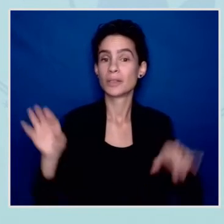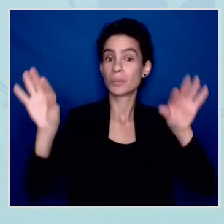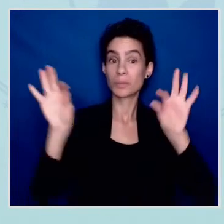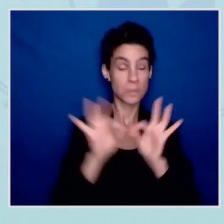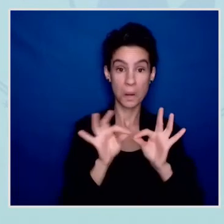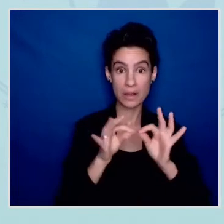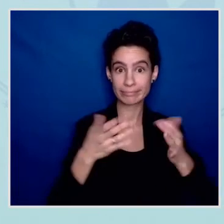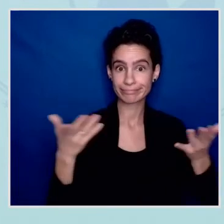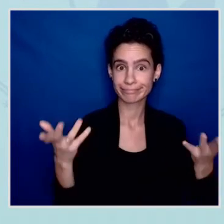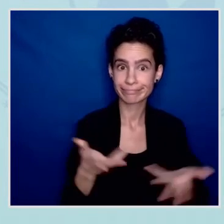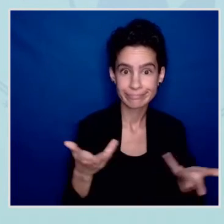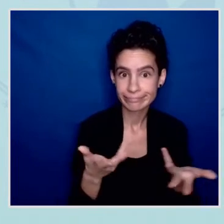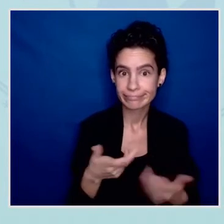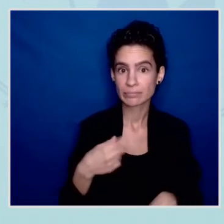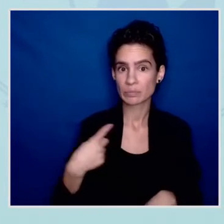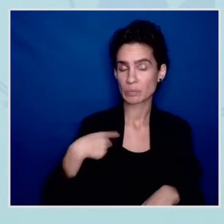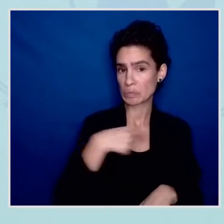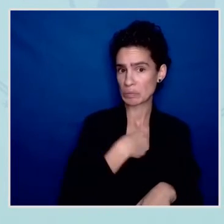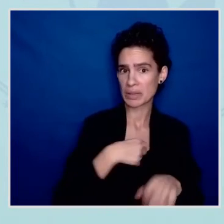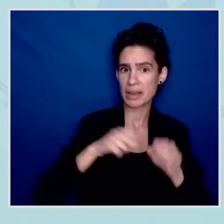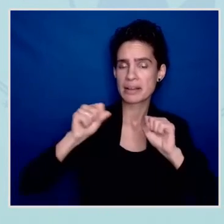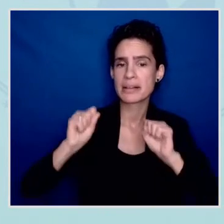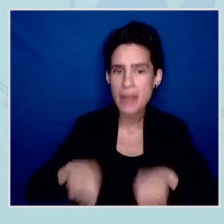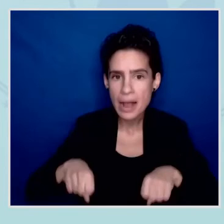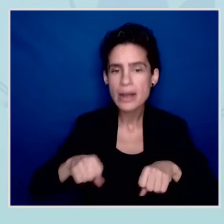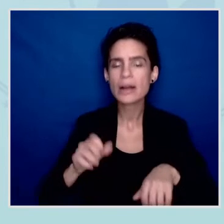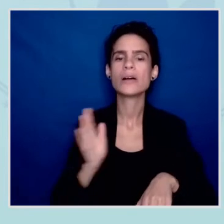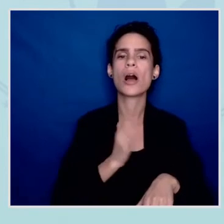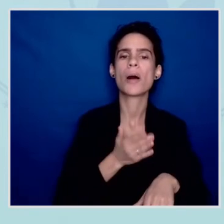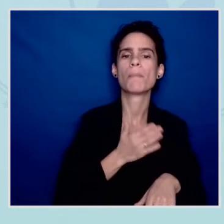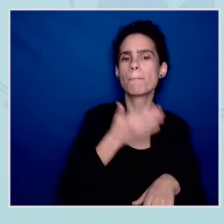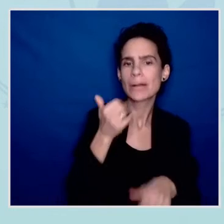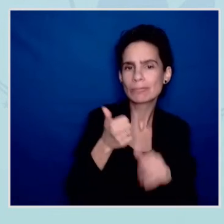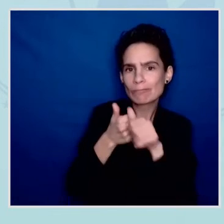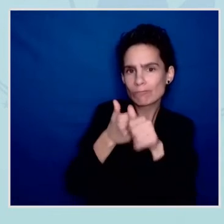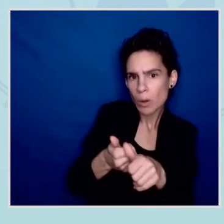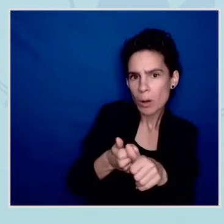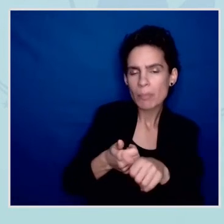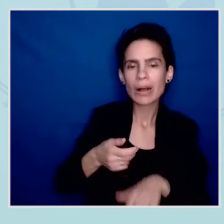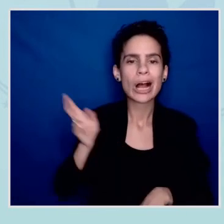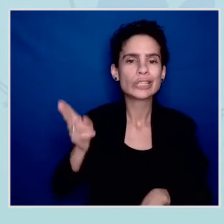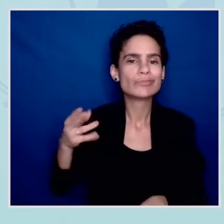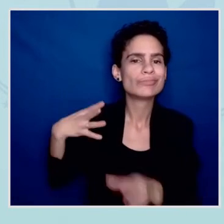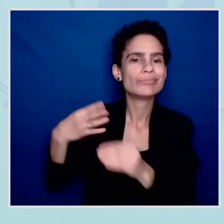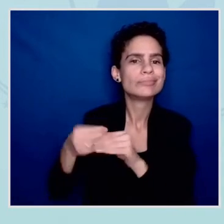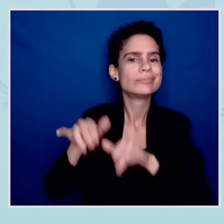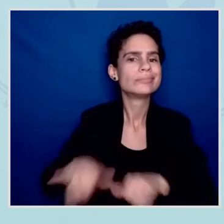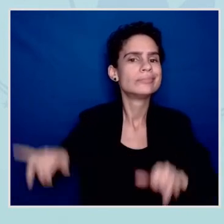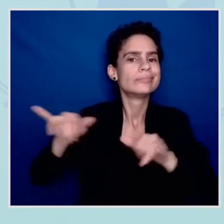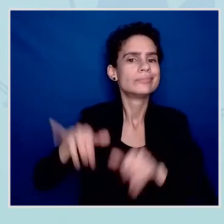PRESIDENT IS NOT COMING. WHAT ABOUT THE VICE PRESIDENT, MIKE PENCE?